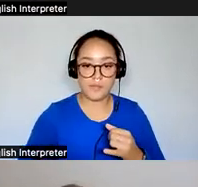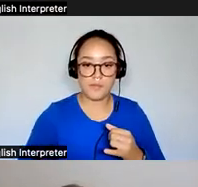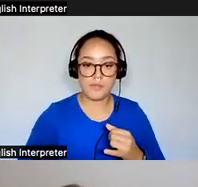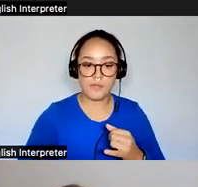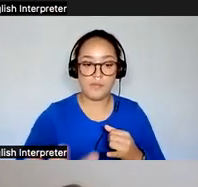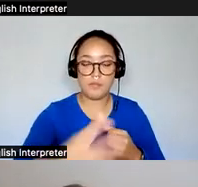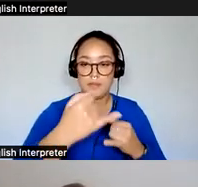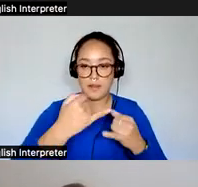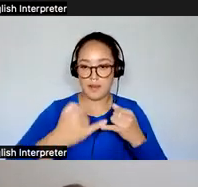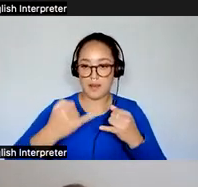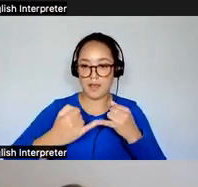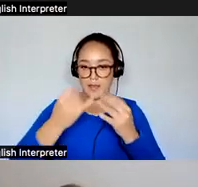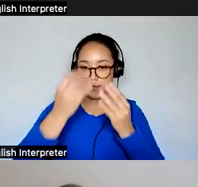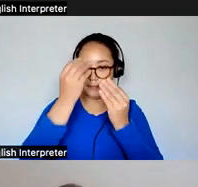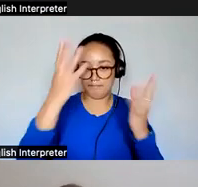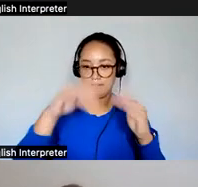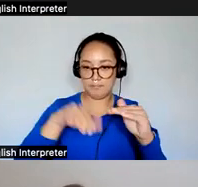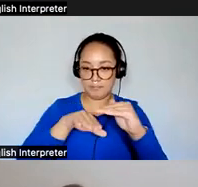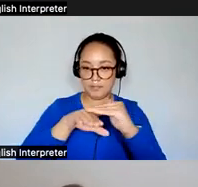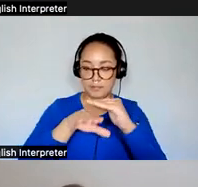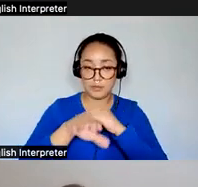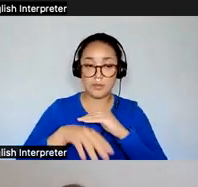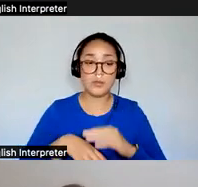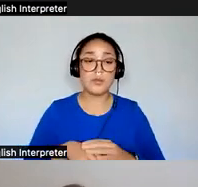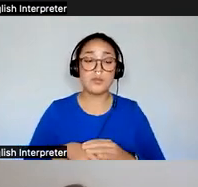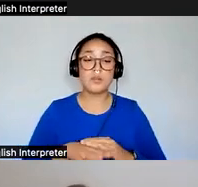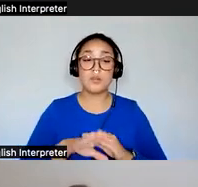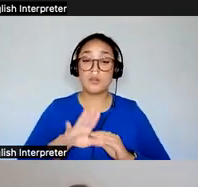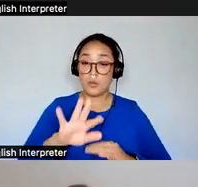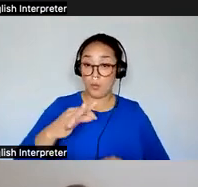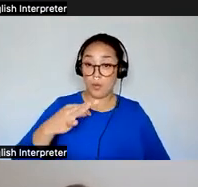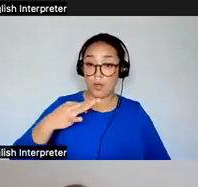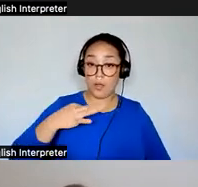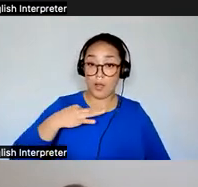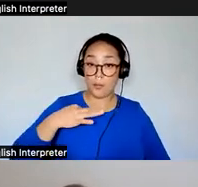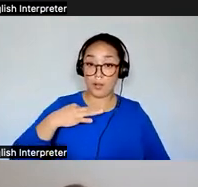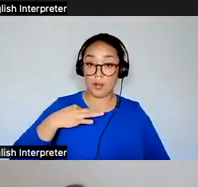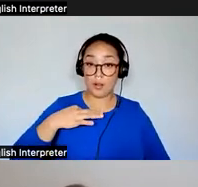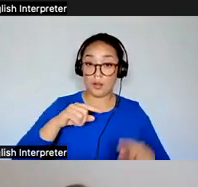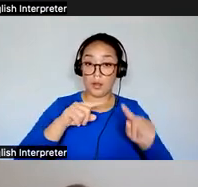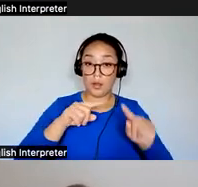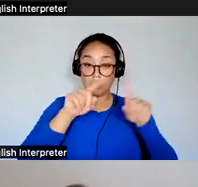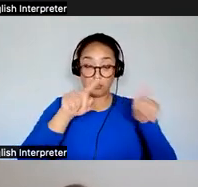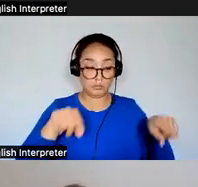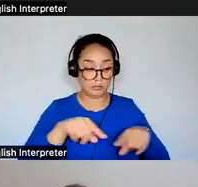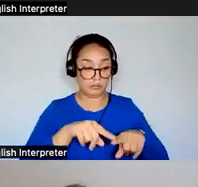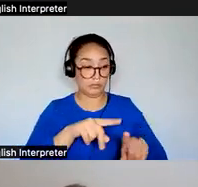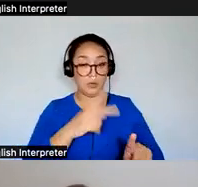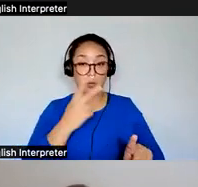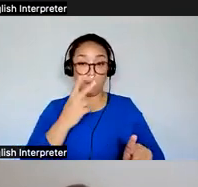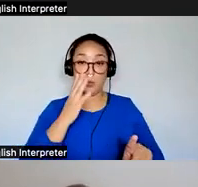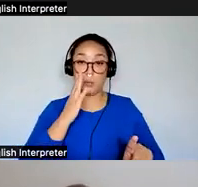So in your application, you will notice that there is access plan, he'll that you're asked